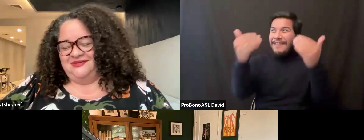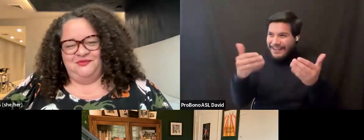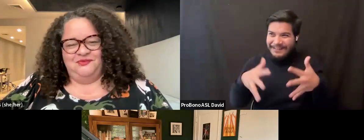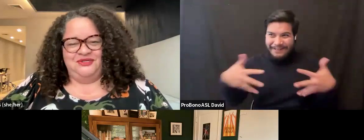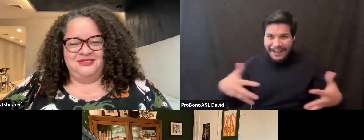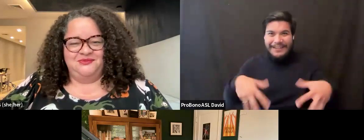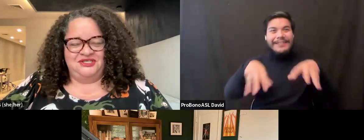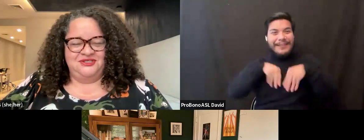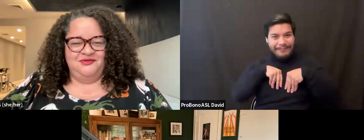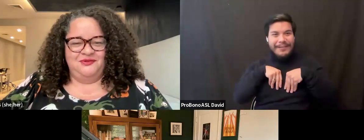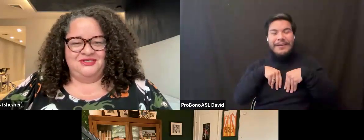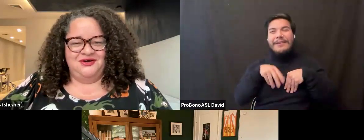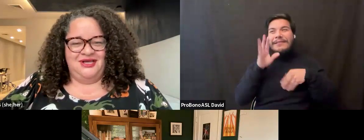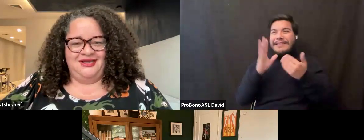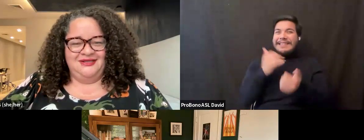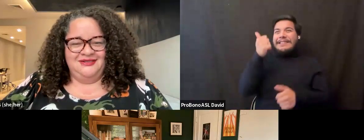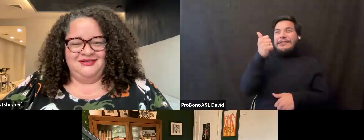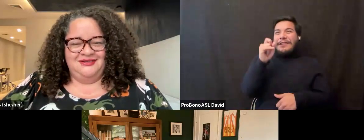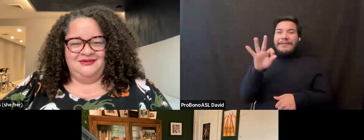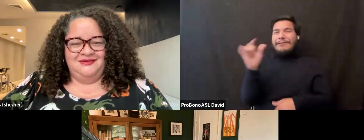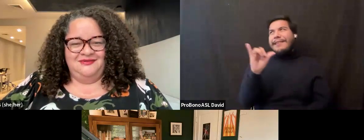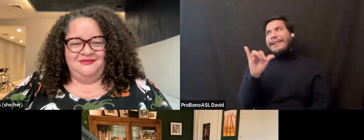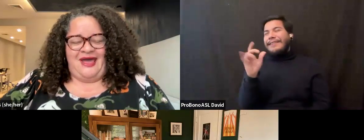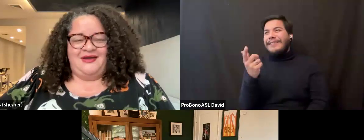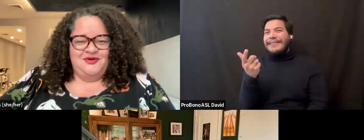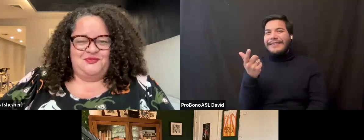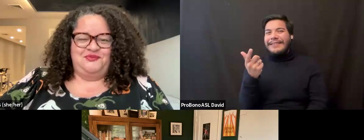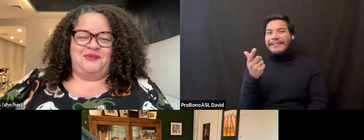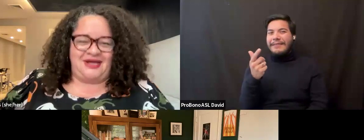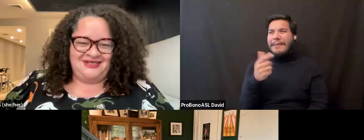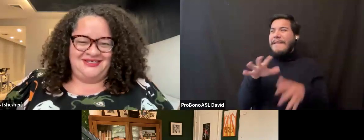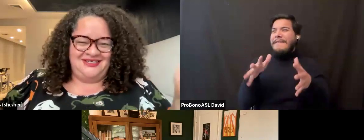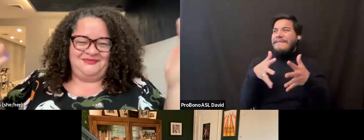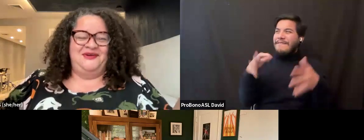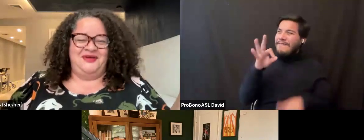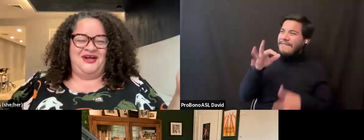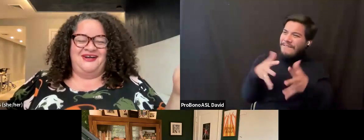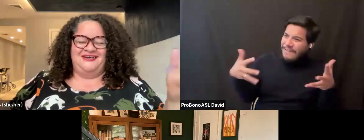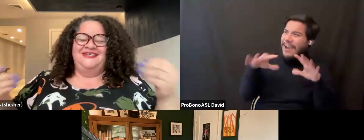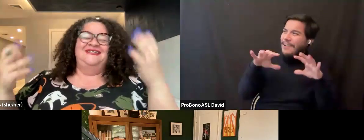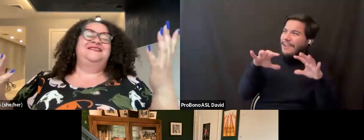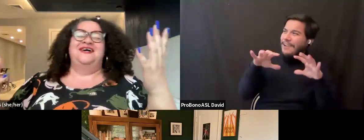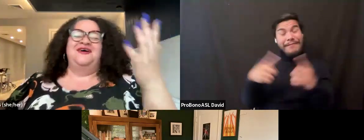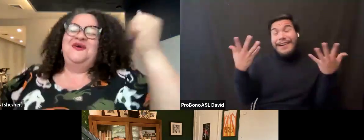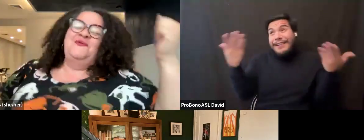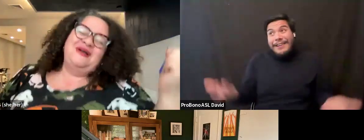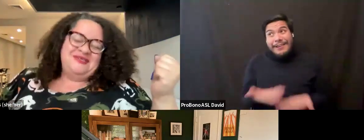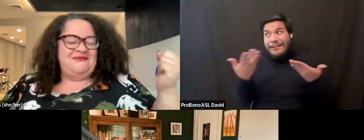It would be so much easier if we were just called like Fat Group. But here we are.